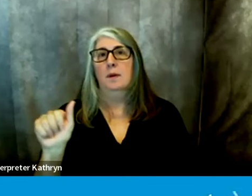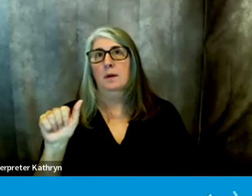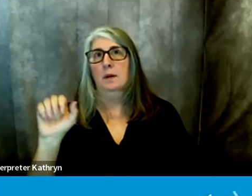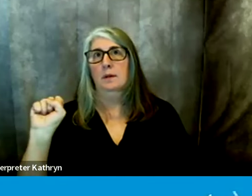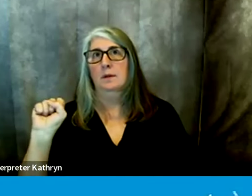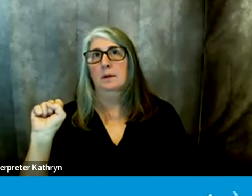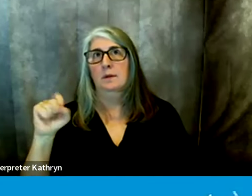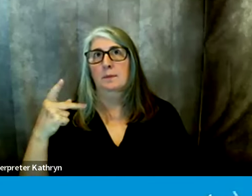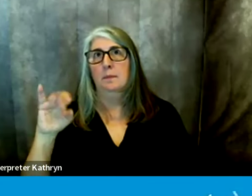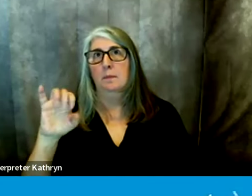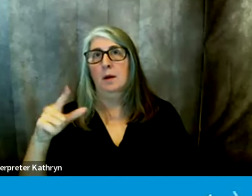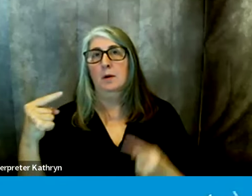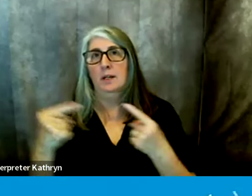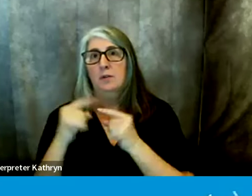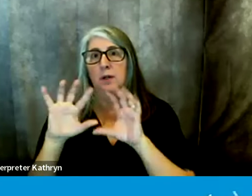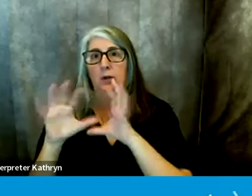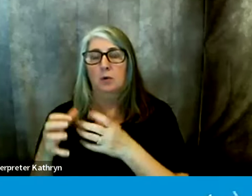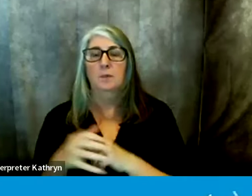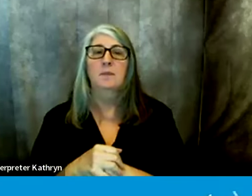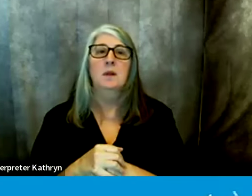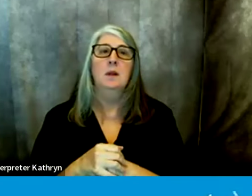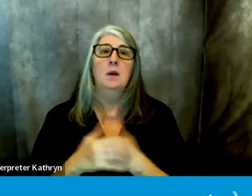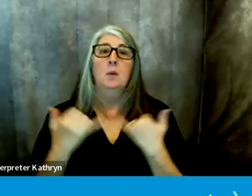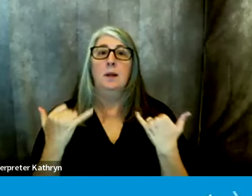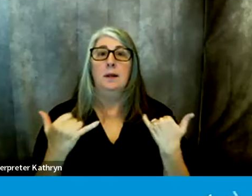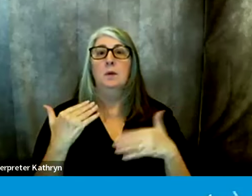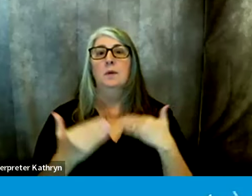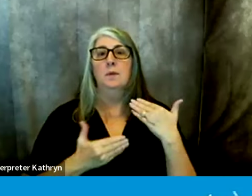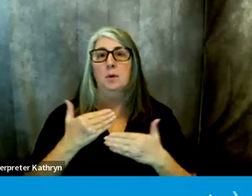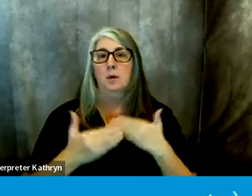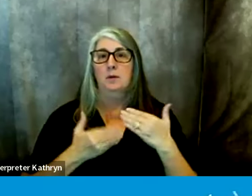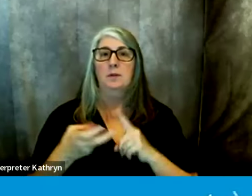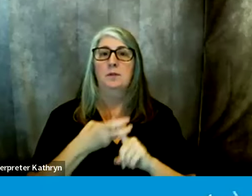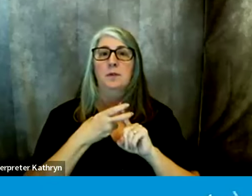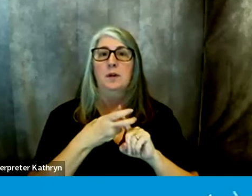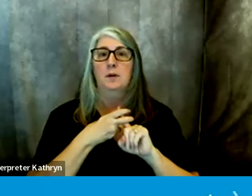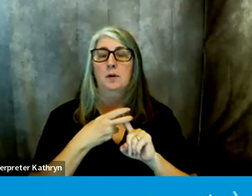We're actually in the process right now of recruiting for some focus groups